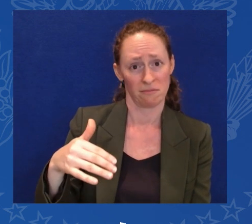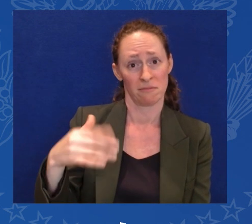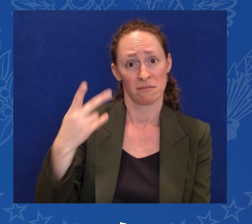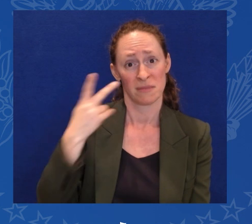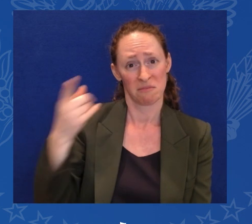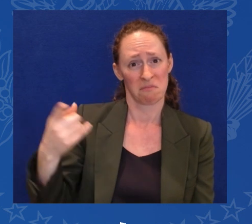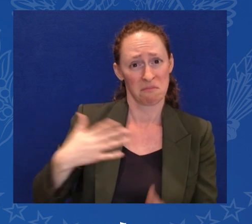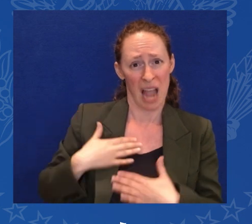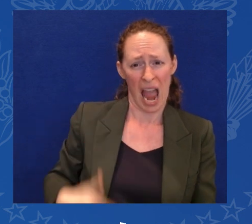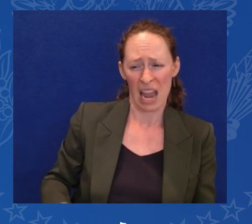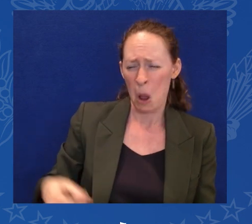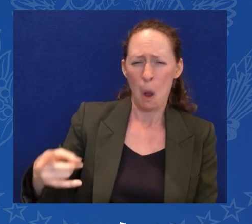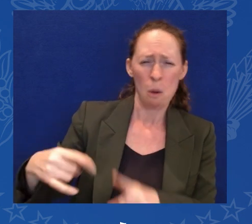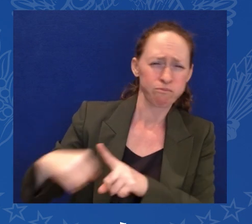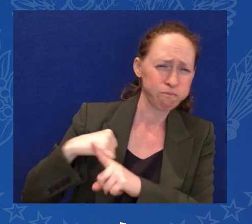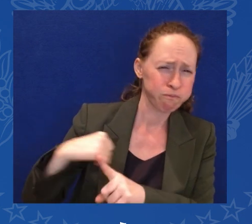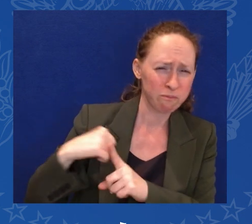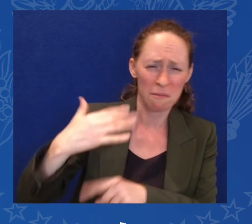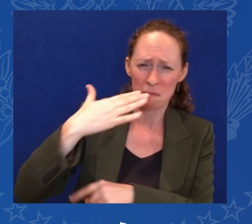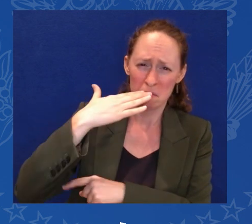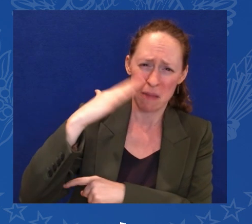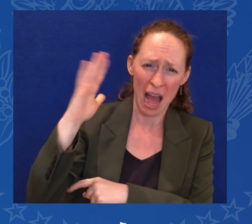not just heard the story of Emmett Till and his mother --